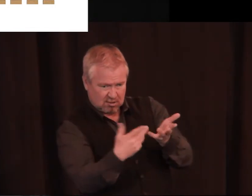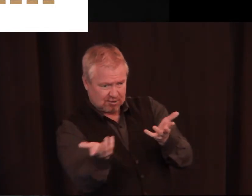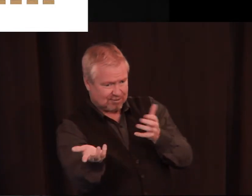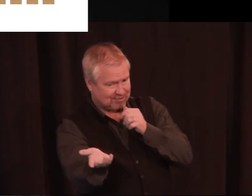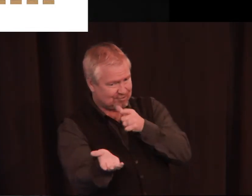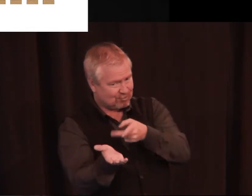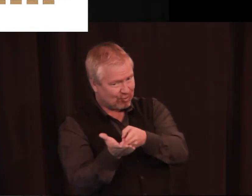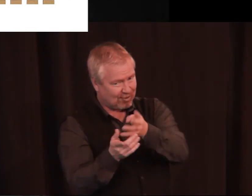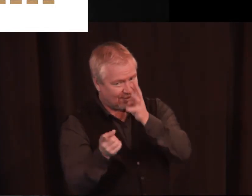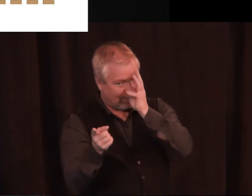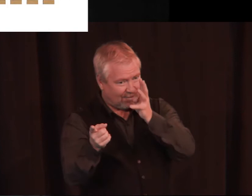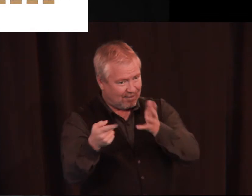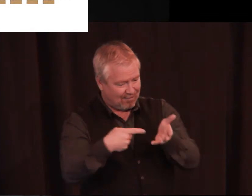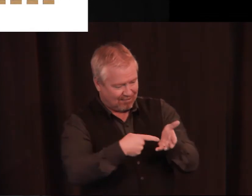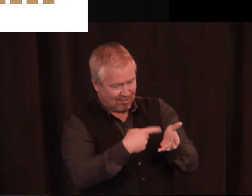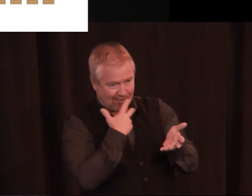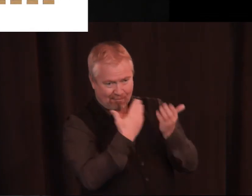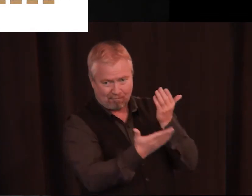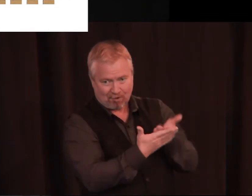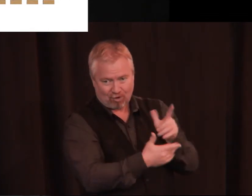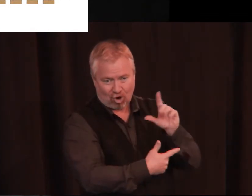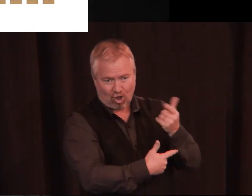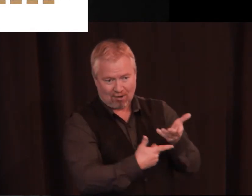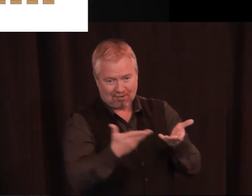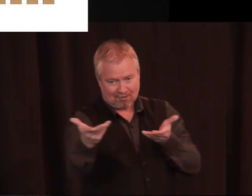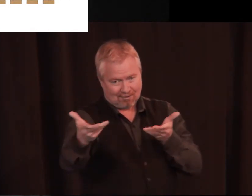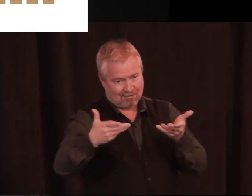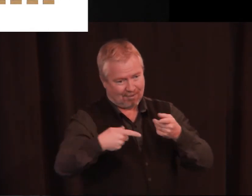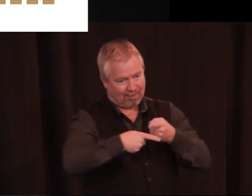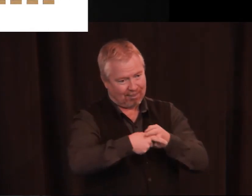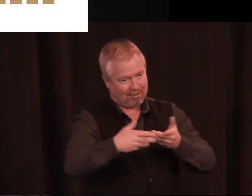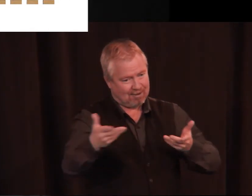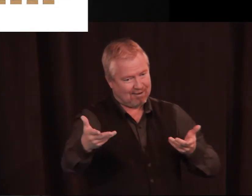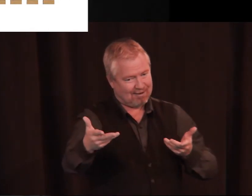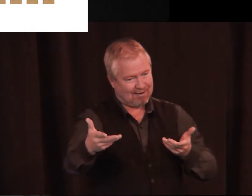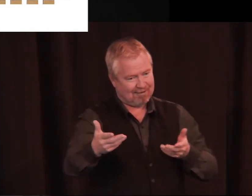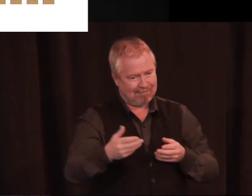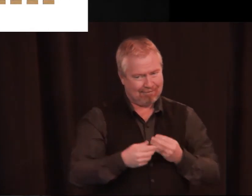So, you can probably guess that's probably not the right answer.